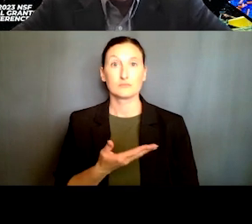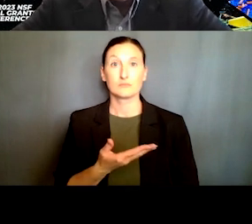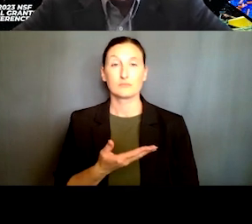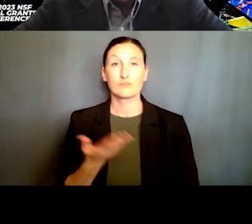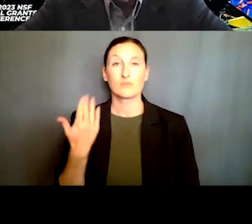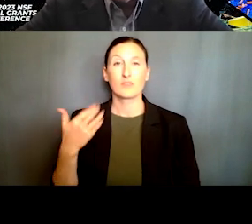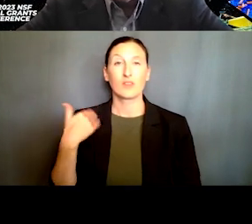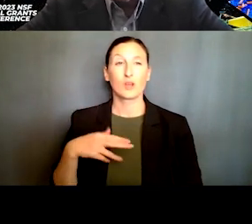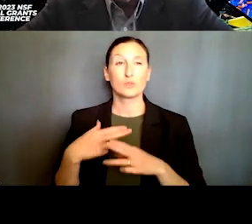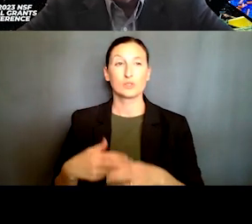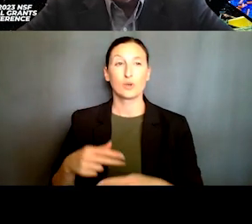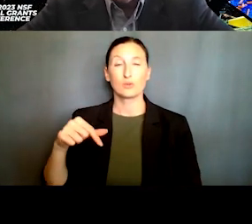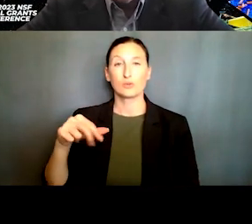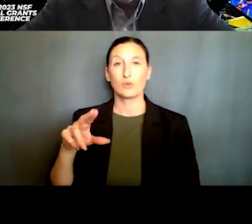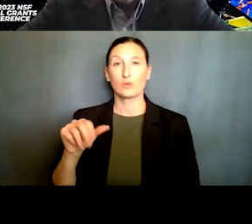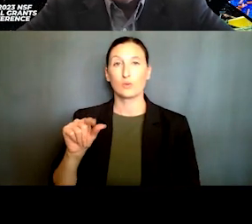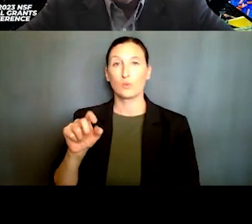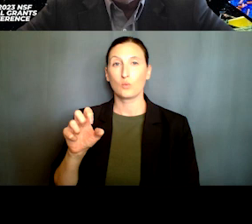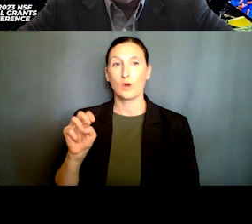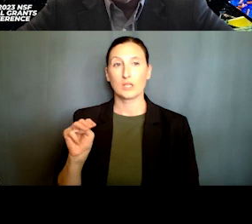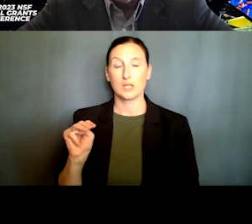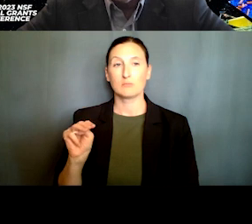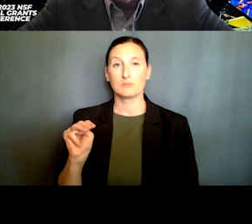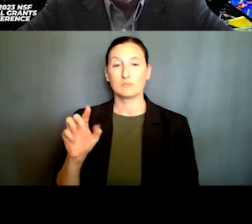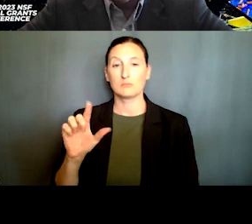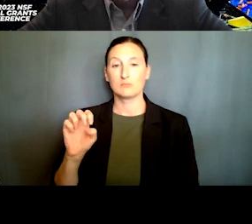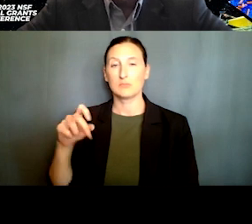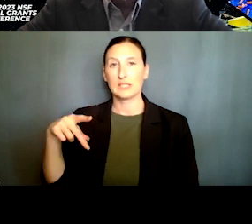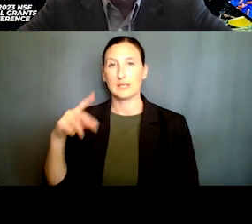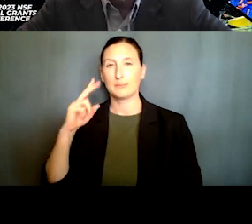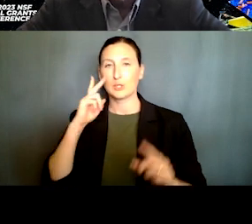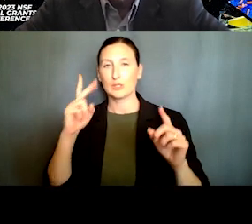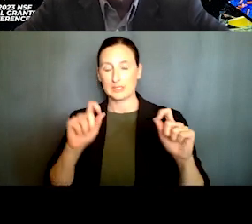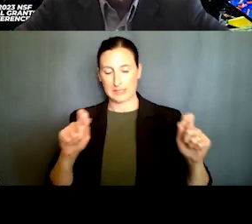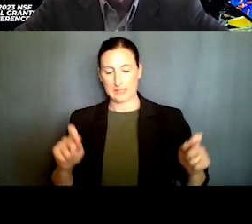are about what used to be called quantum leap, that's in parentheses down at the bottom. The current terminology is